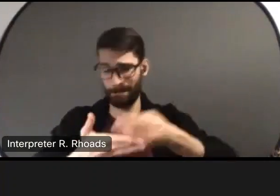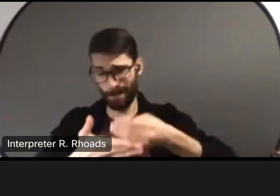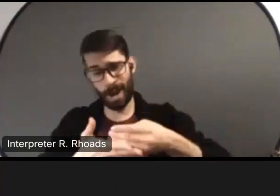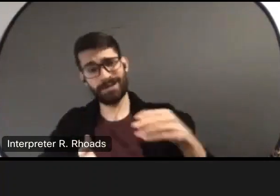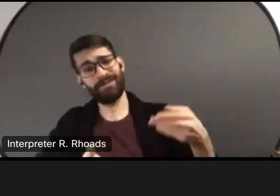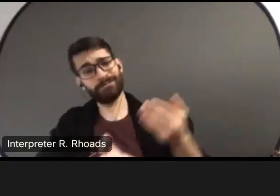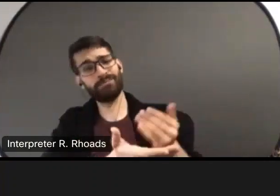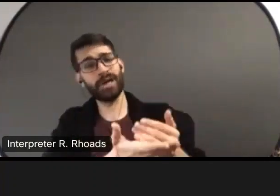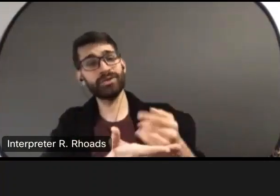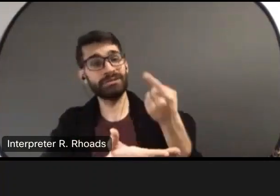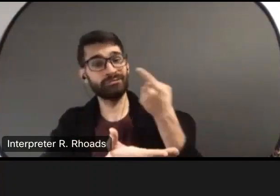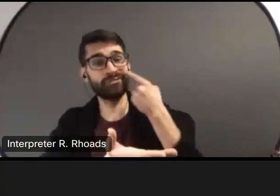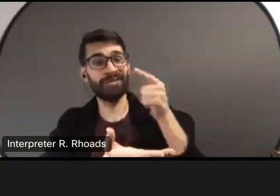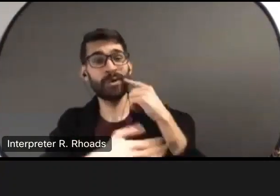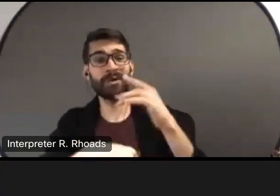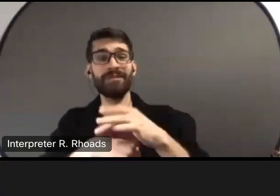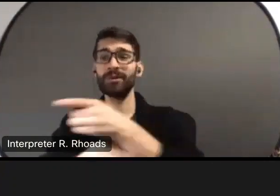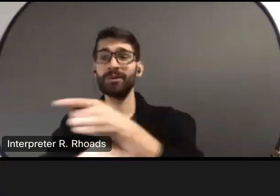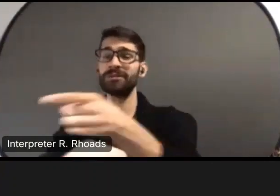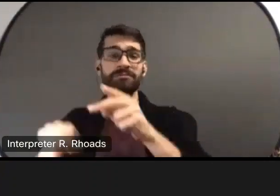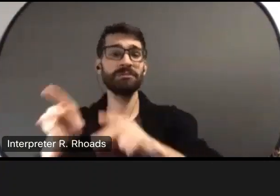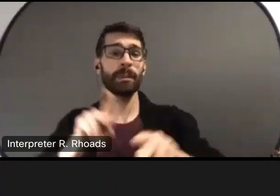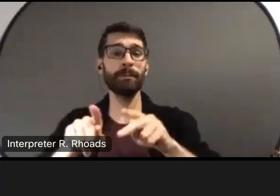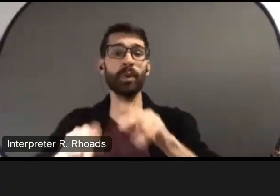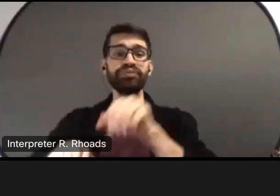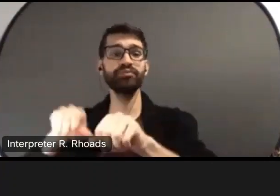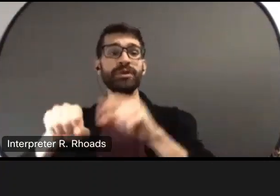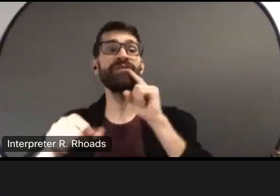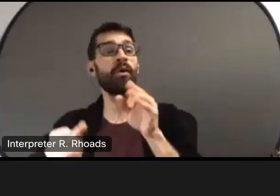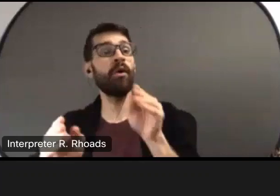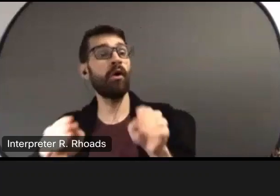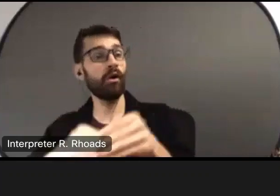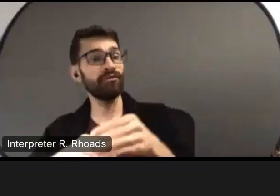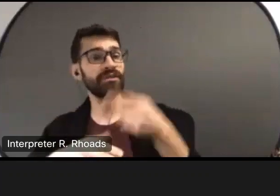office. You have money for certain documents. Money for certain paraphernalia. Use it for the